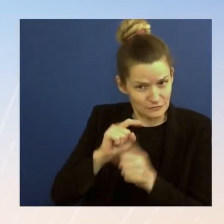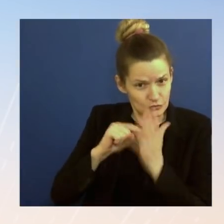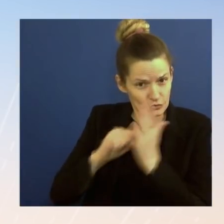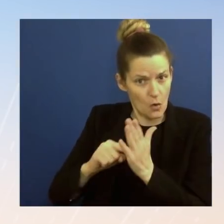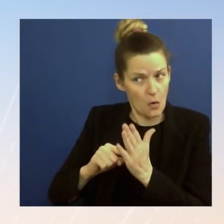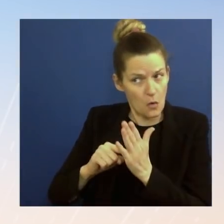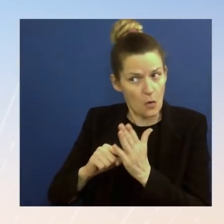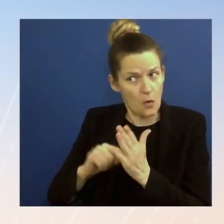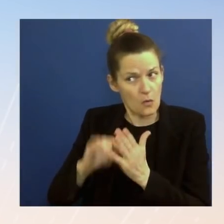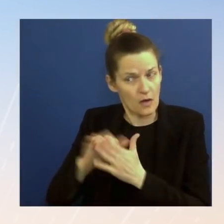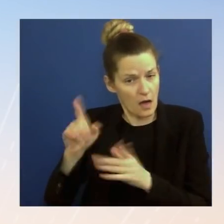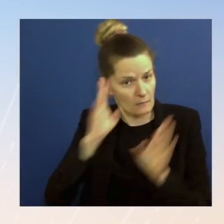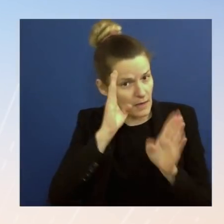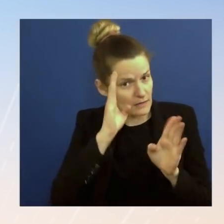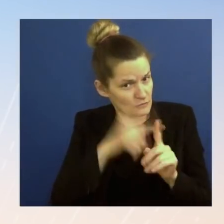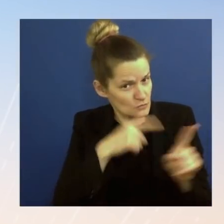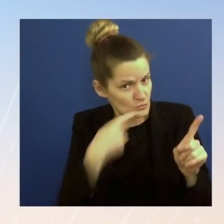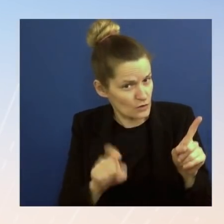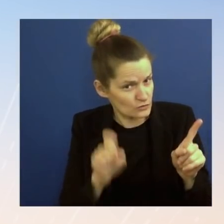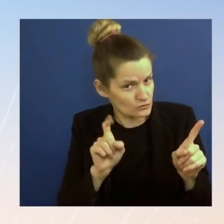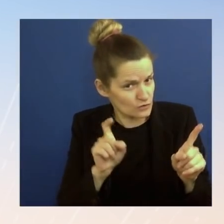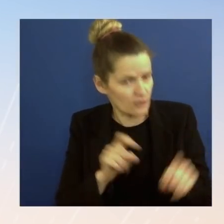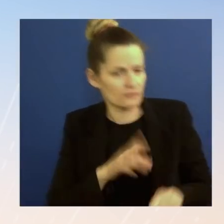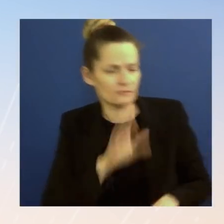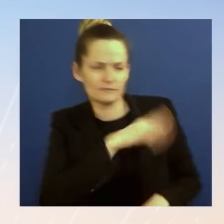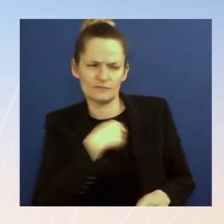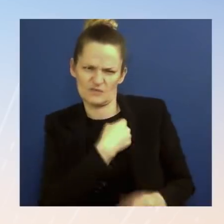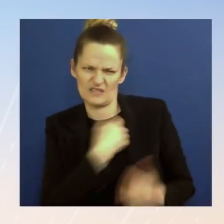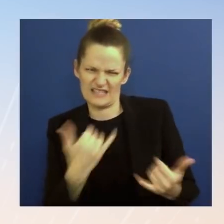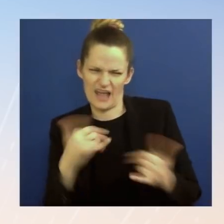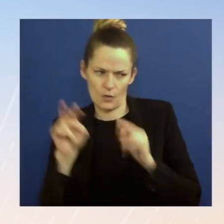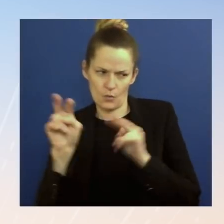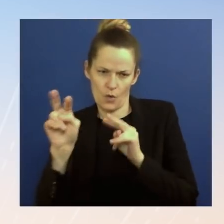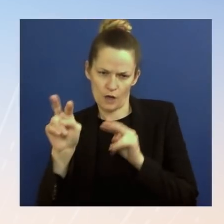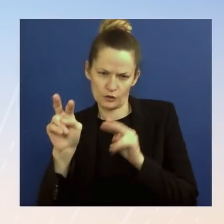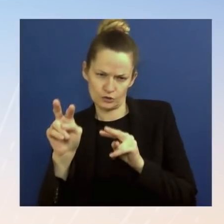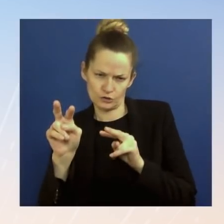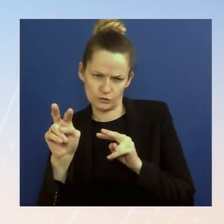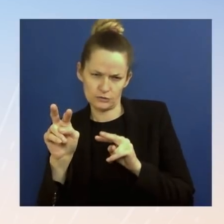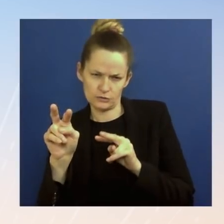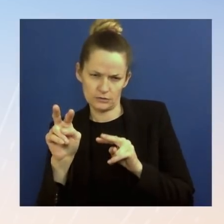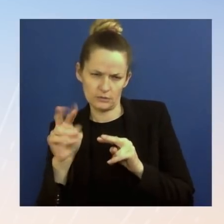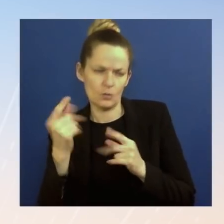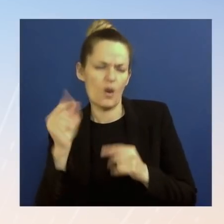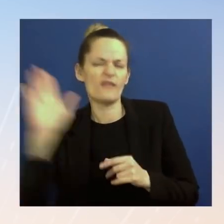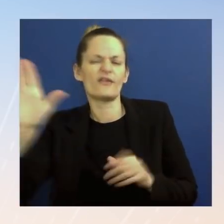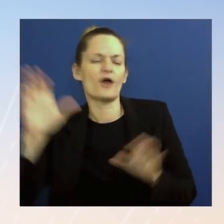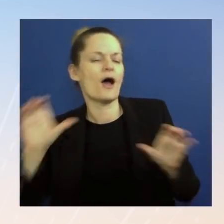So beyond that, I think, as my colleagues just -- just read out for you in a call that we delayed the briefing slightly